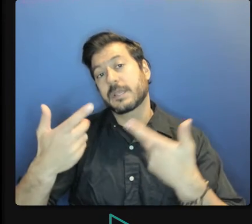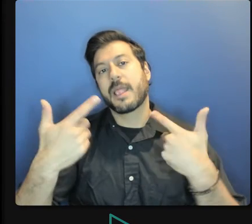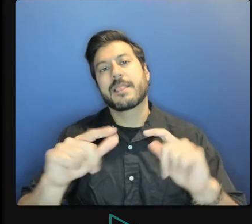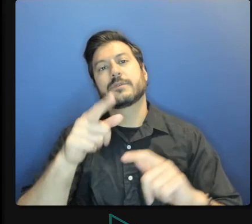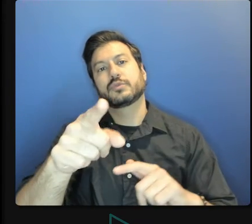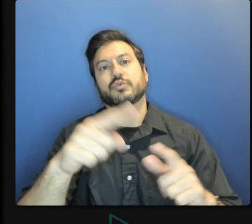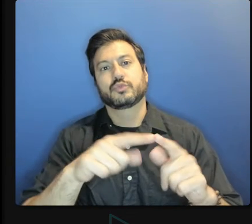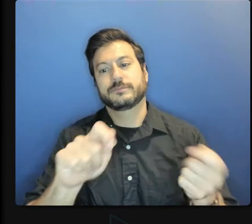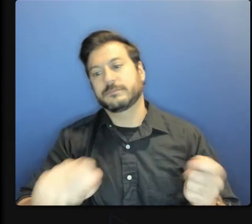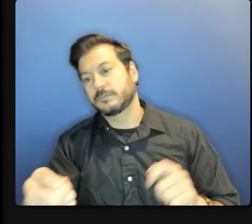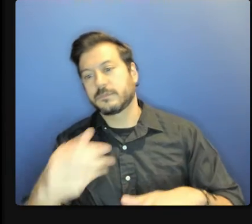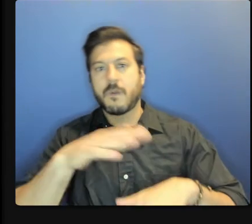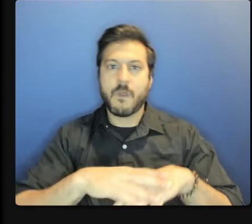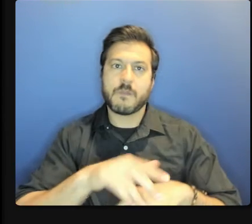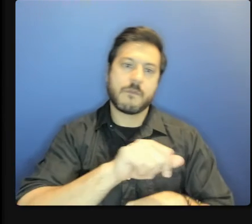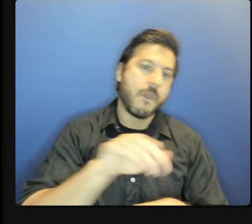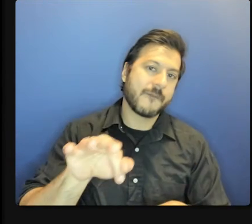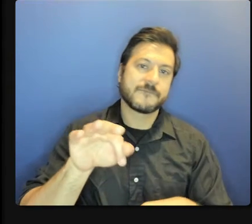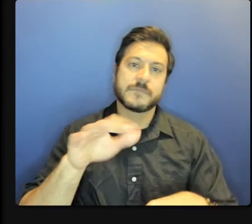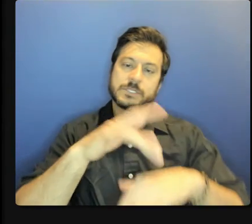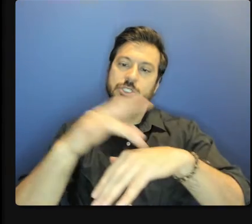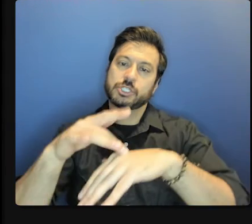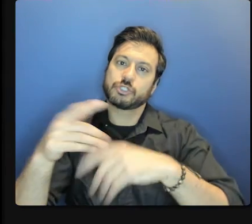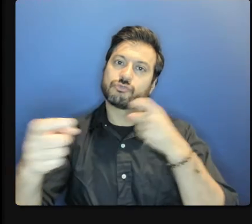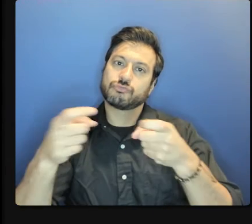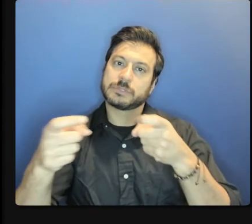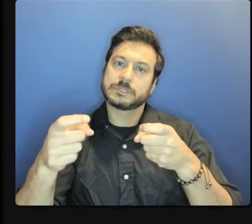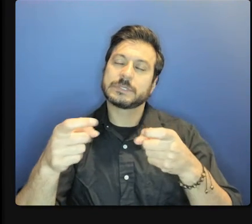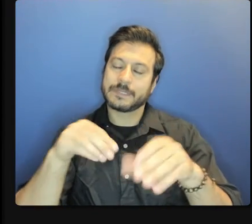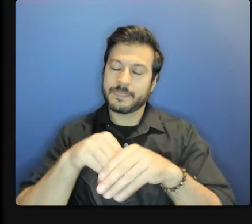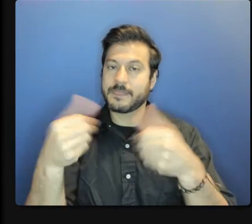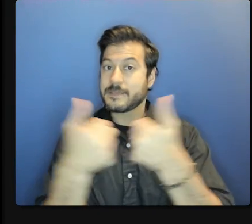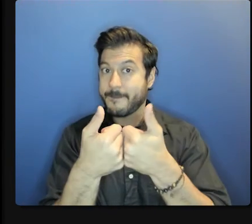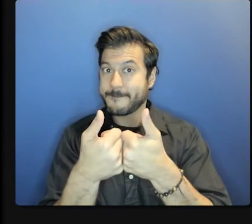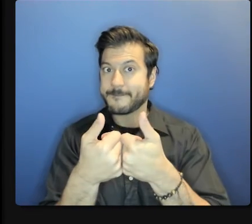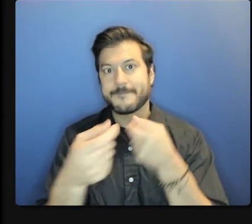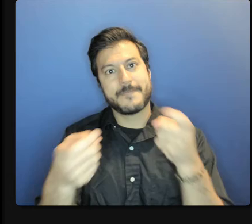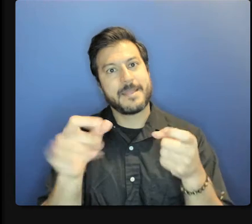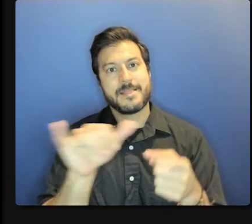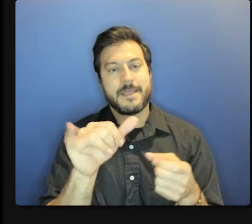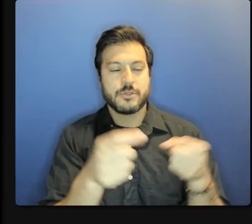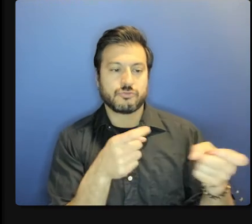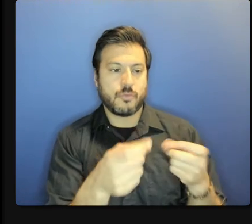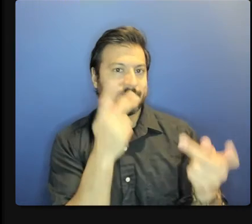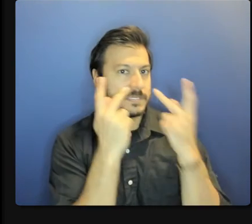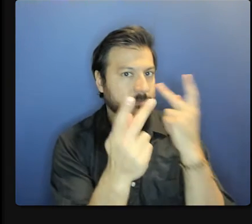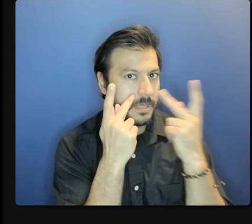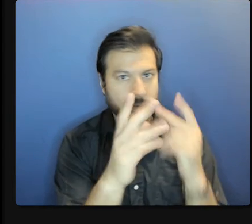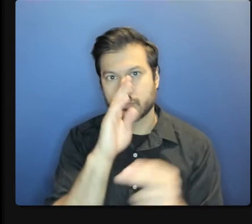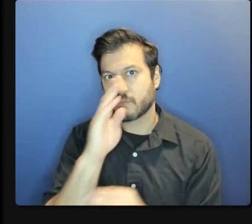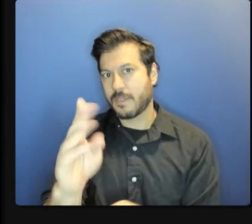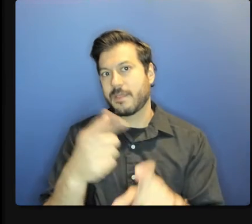This allows you to toggle certain features of touch controls from within the game, managing things like control visibility